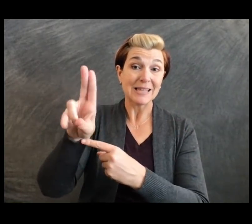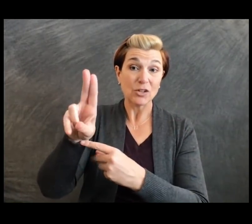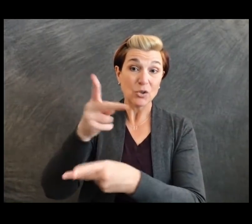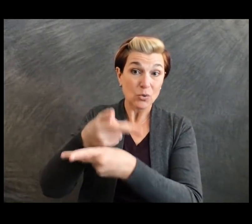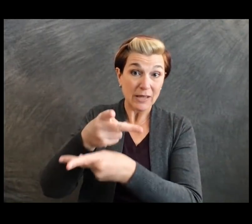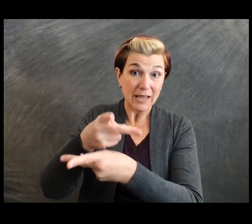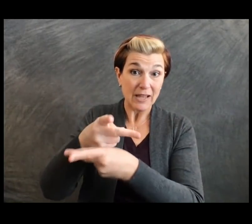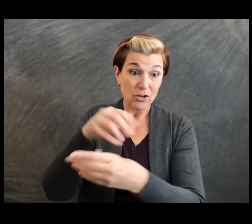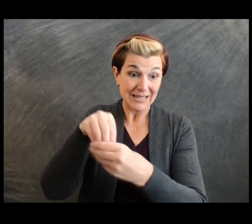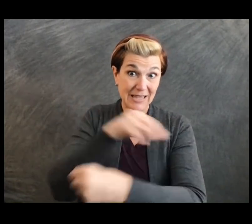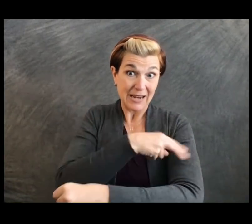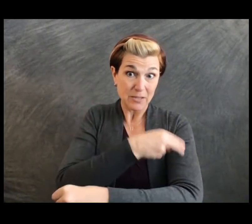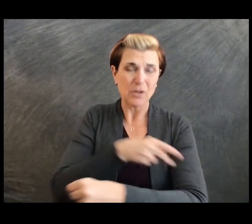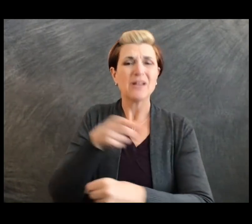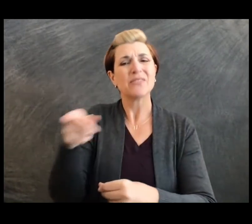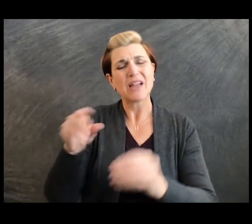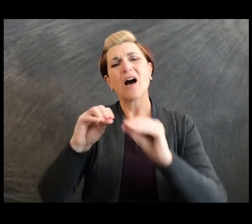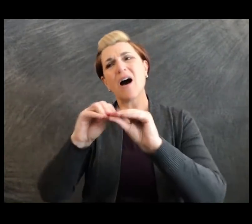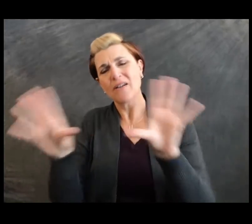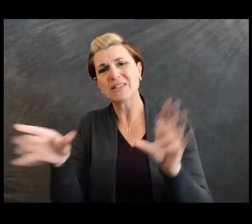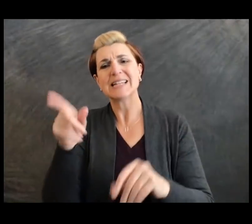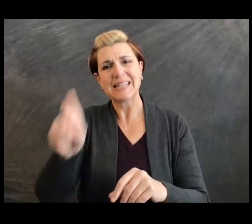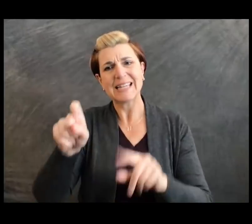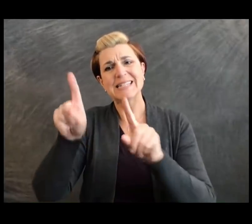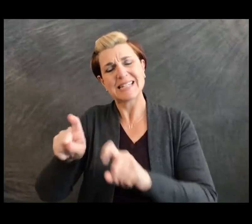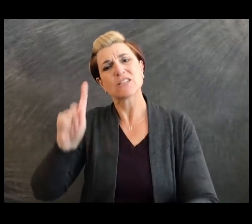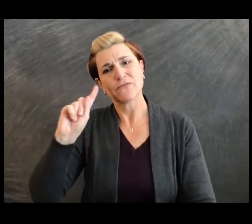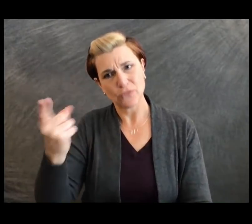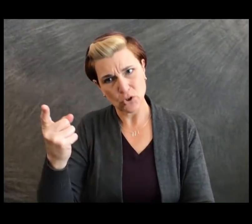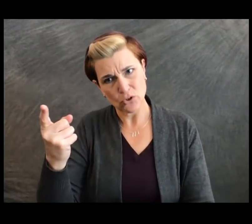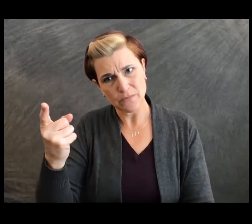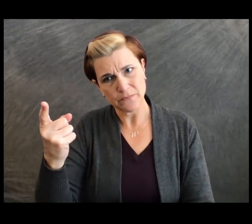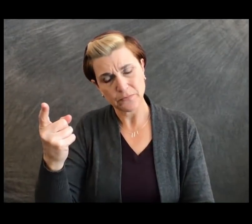obvious reasons we want to make sure that they their health is preserved and